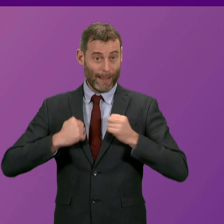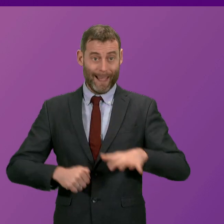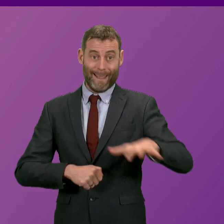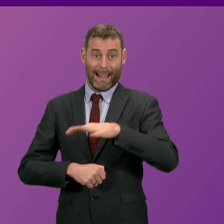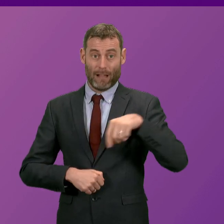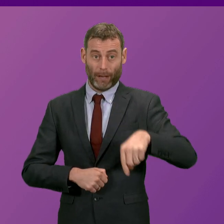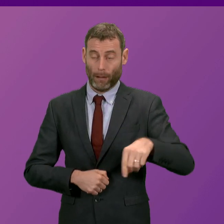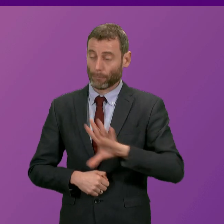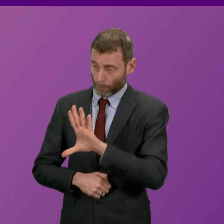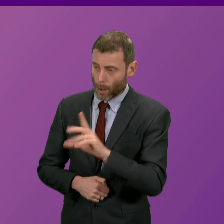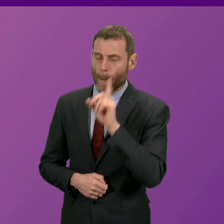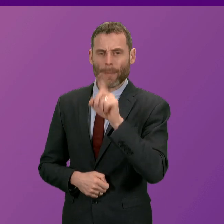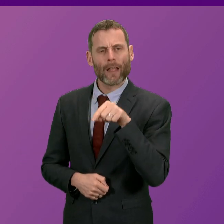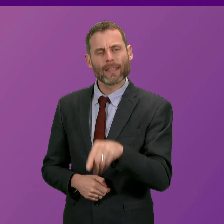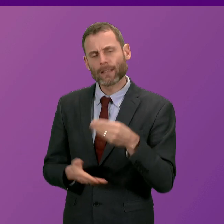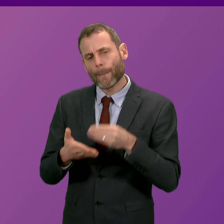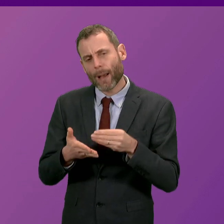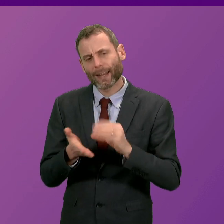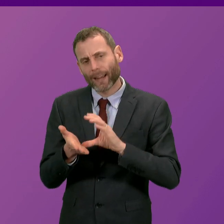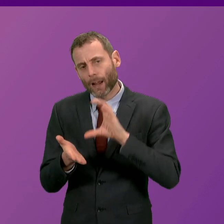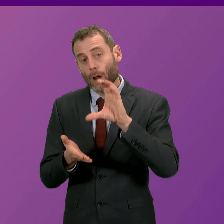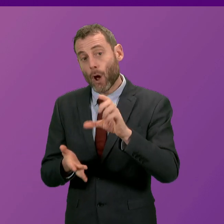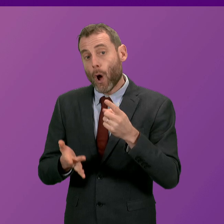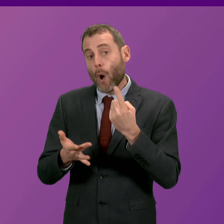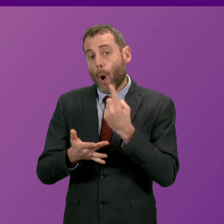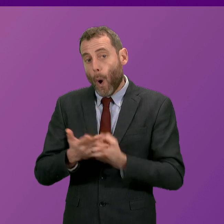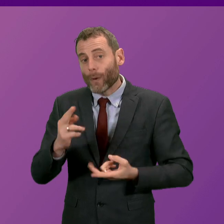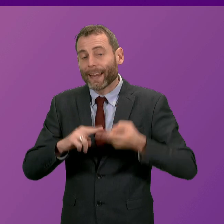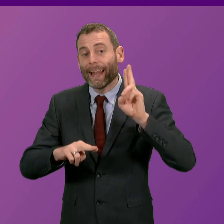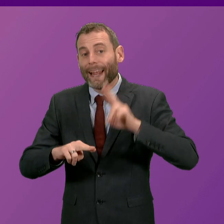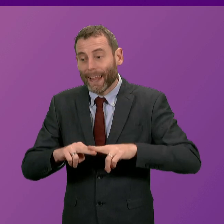understand that the money will be available only if the Parliament votes for the budget.